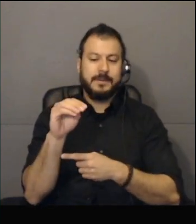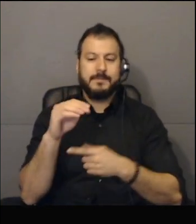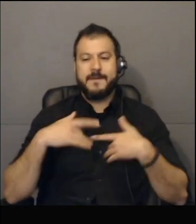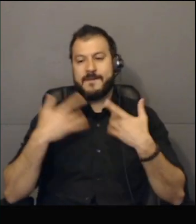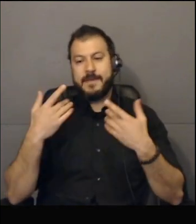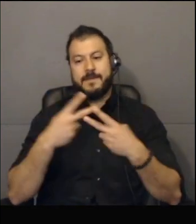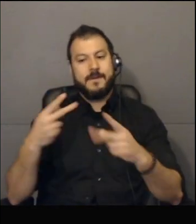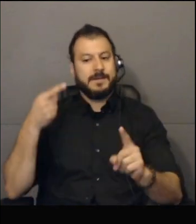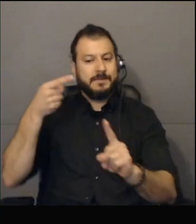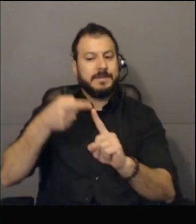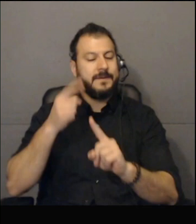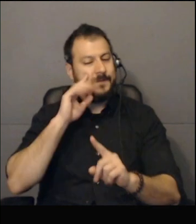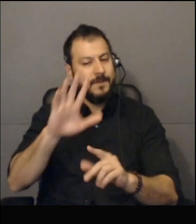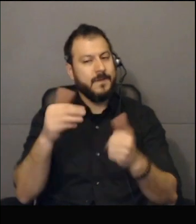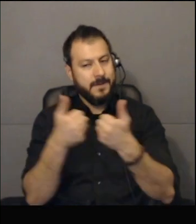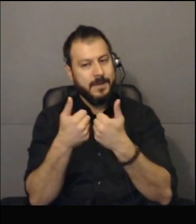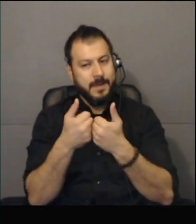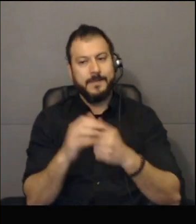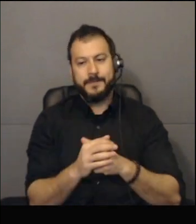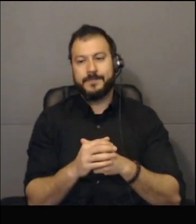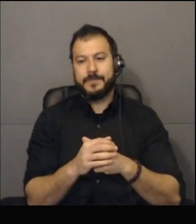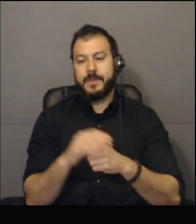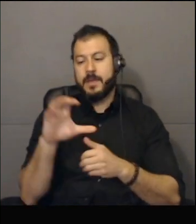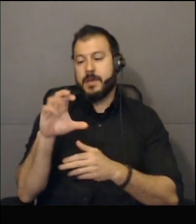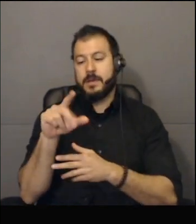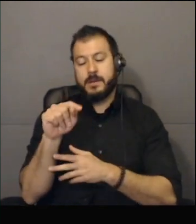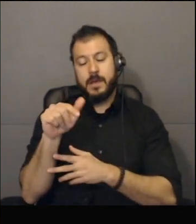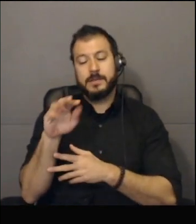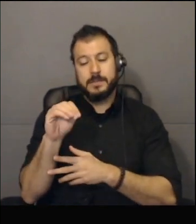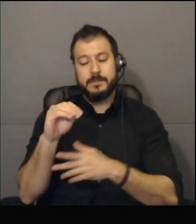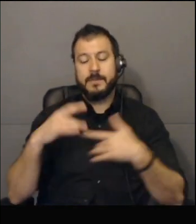The idea of custom events are that developers are to